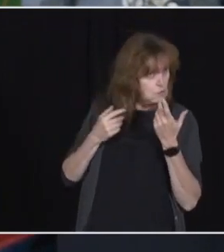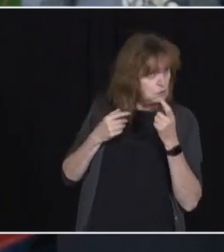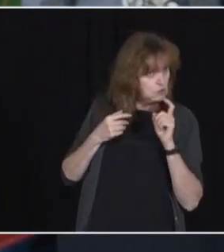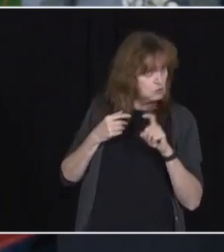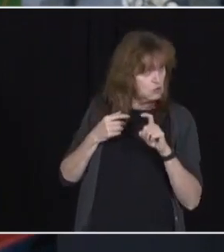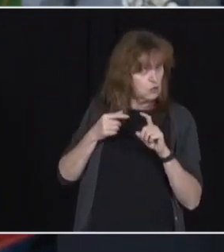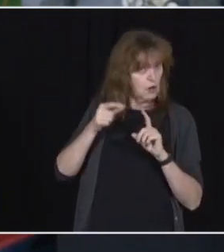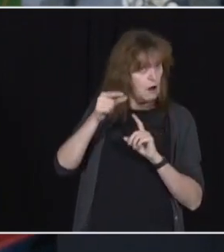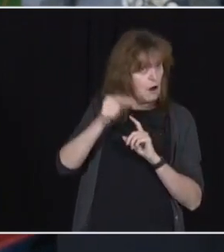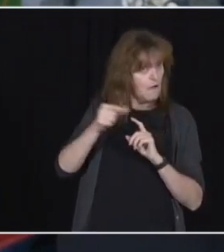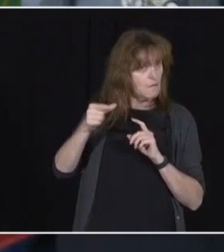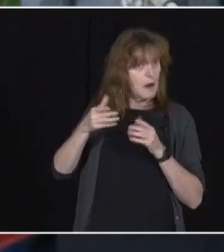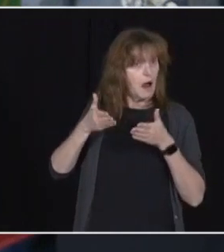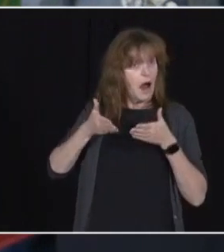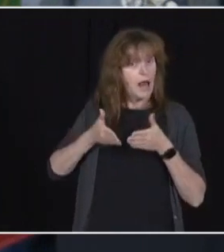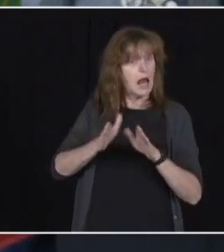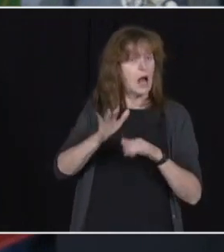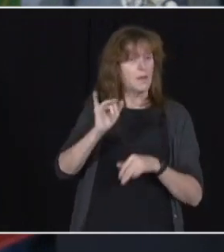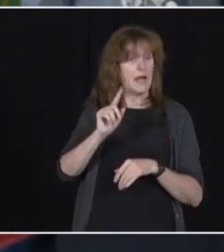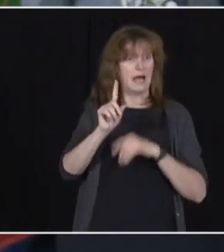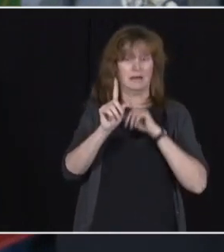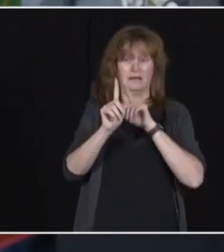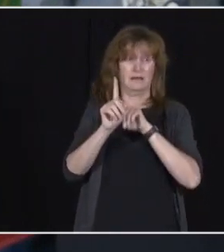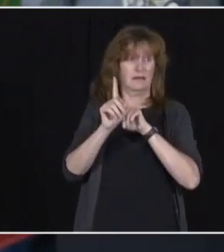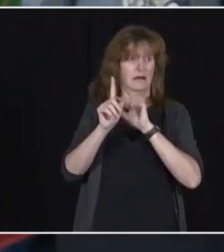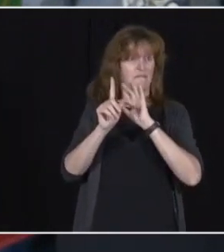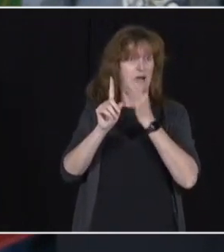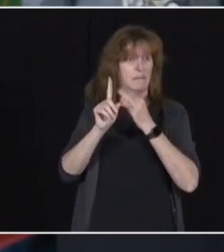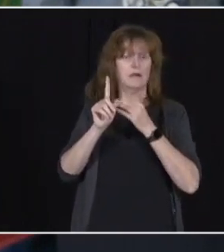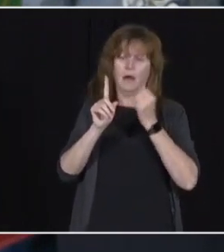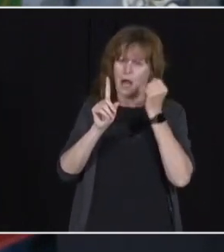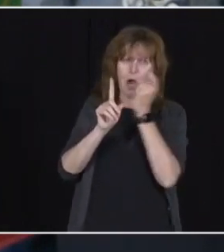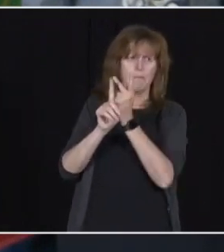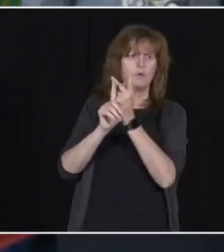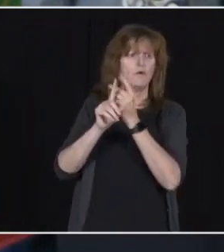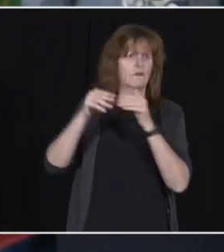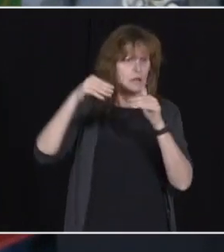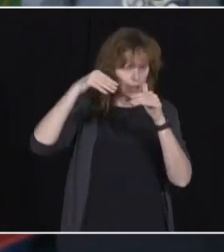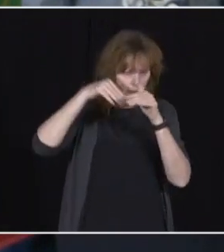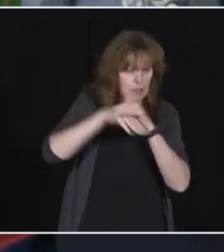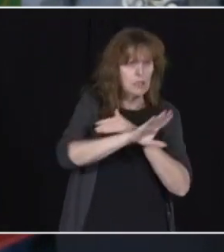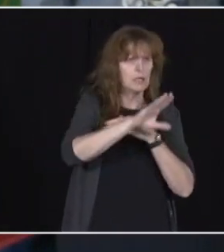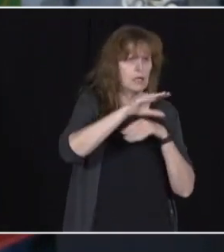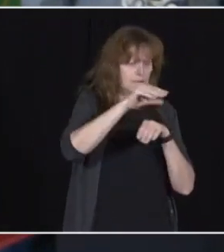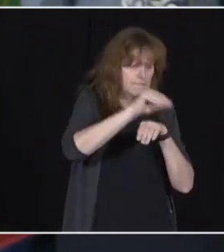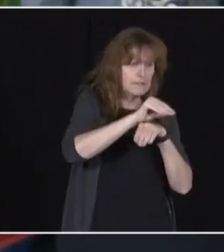the skillet tease to help care for the seniors?